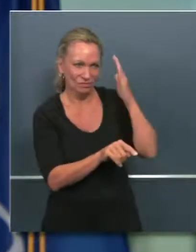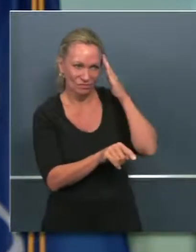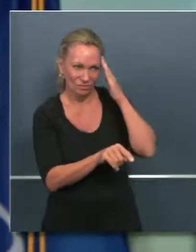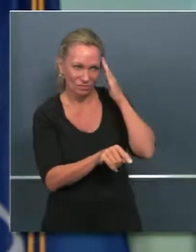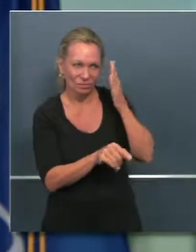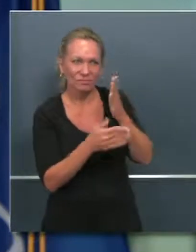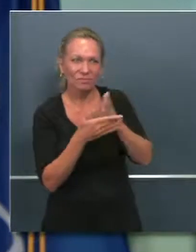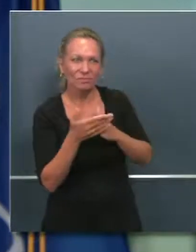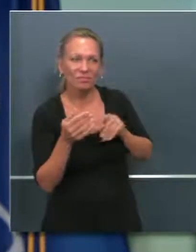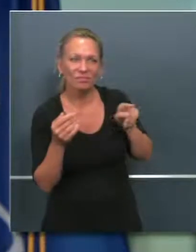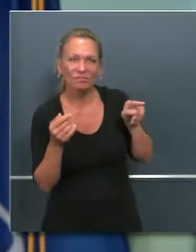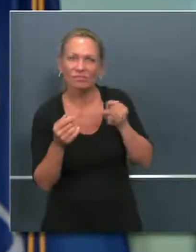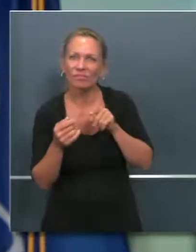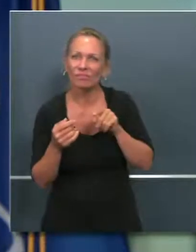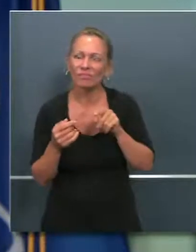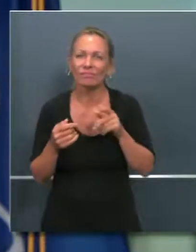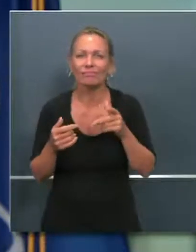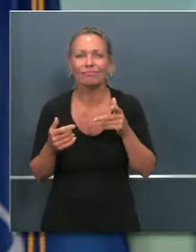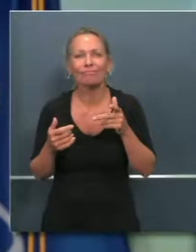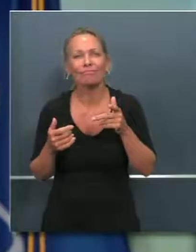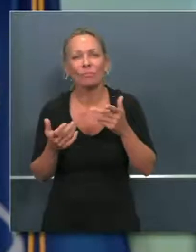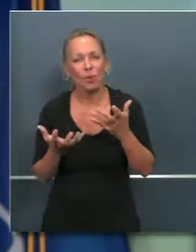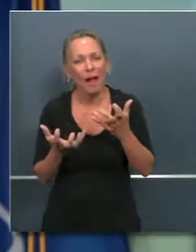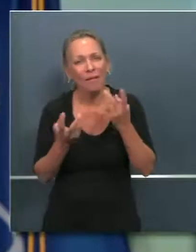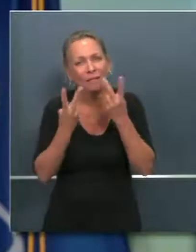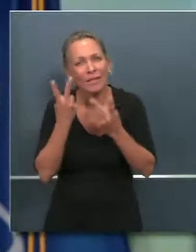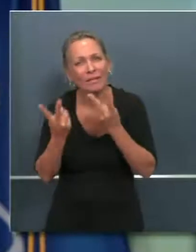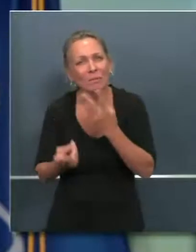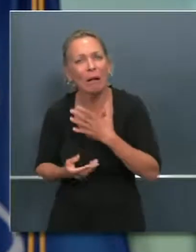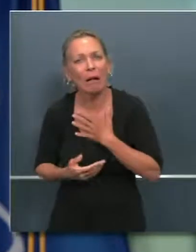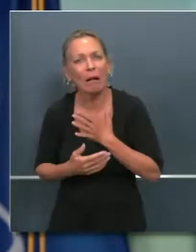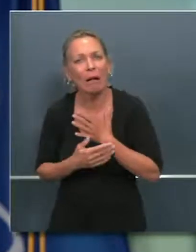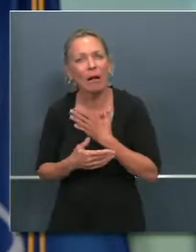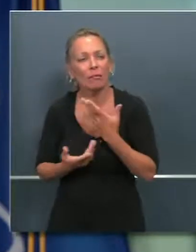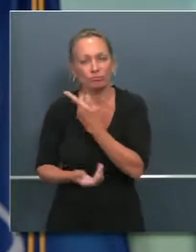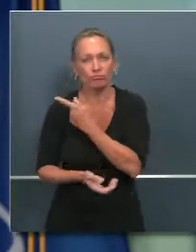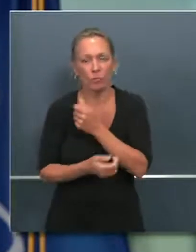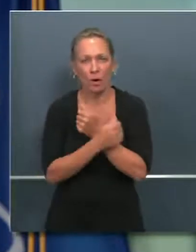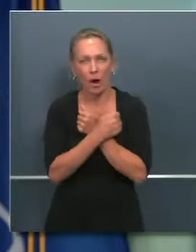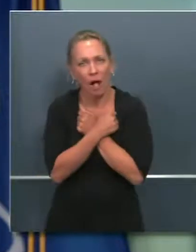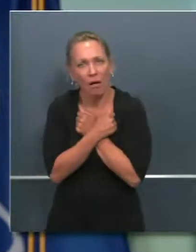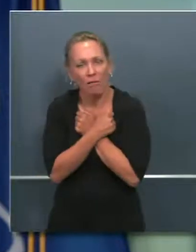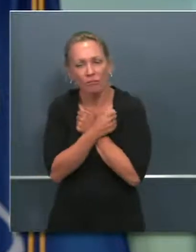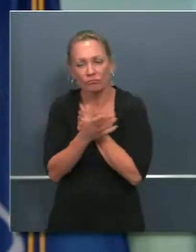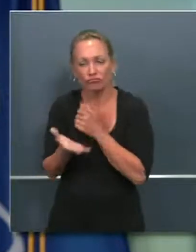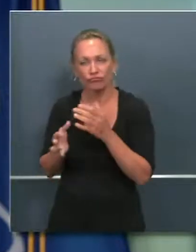family members in skilled nursing facilities this has always been an asset to the facilities the